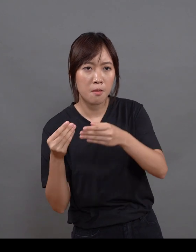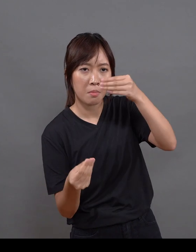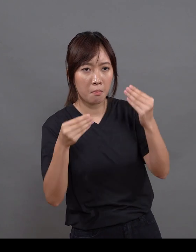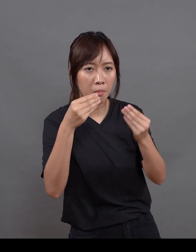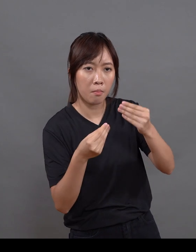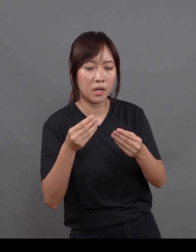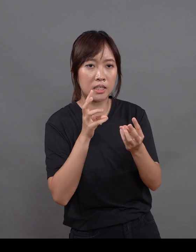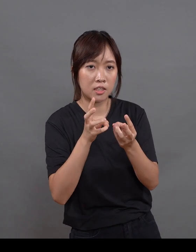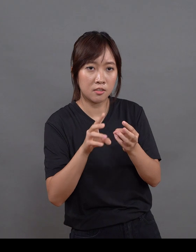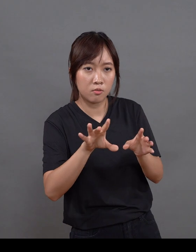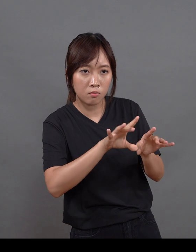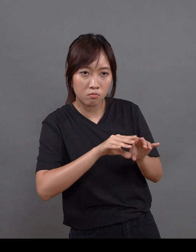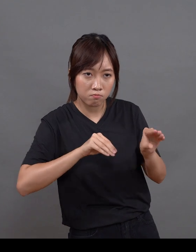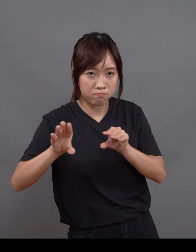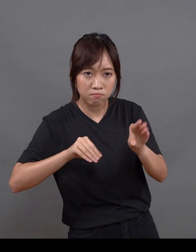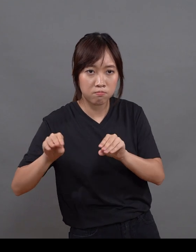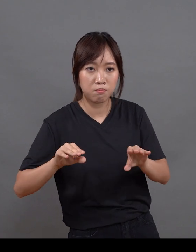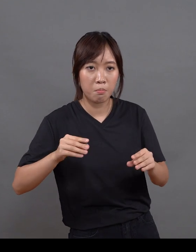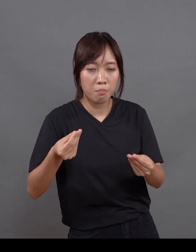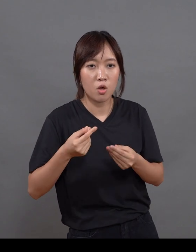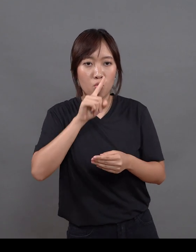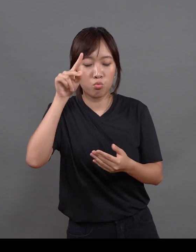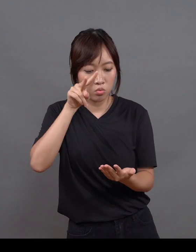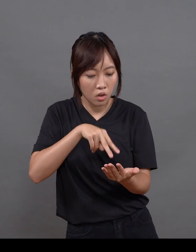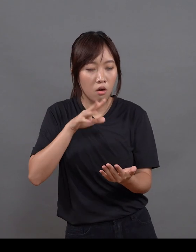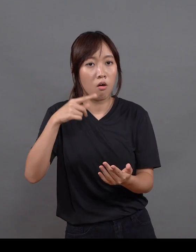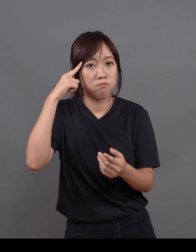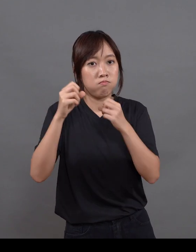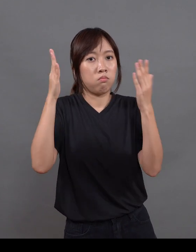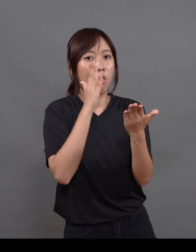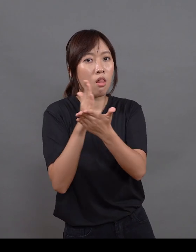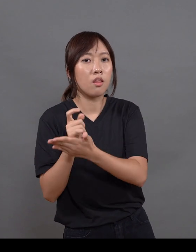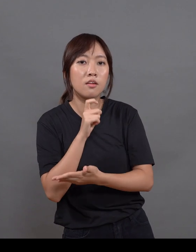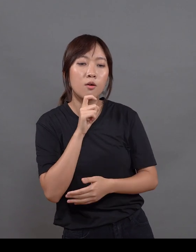and created collages of various characters to spark peoples imaginations